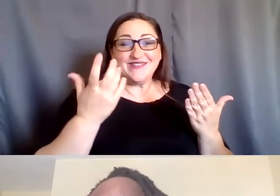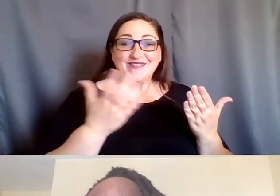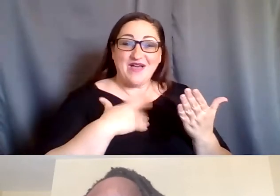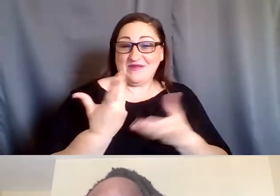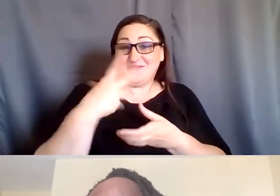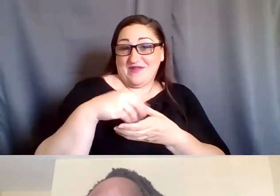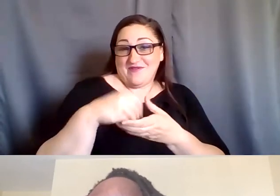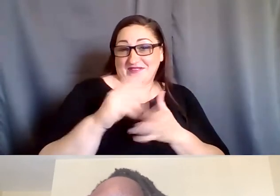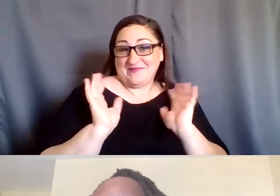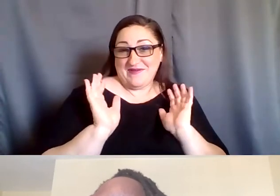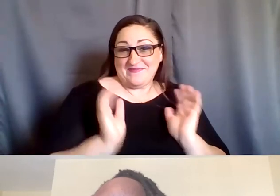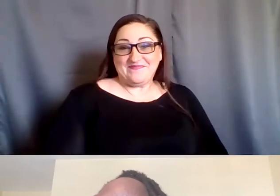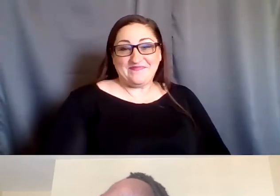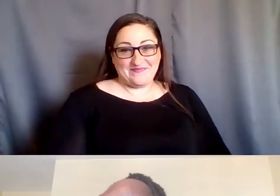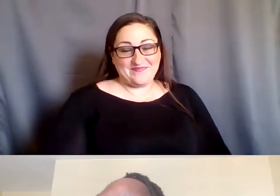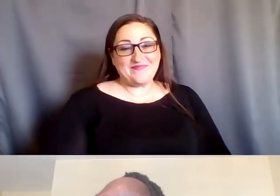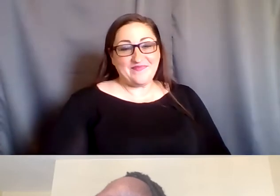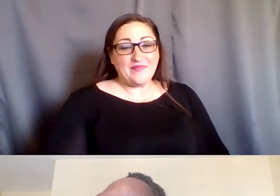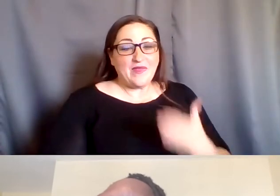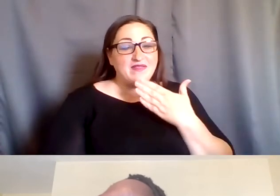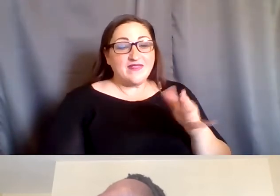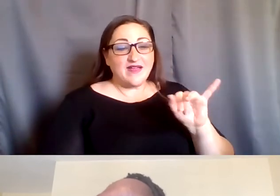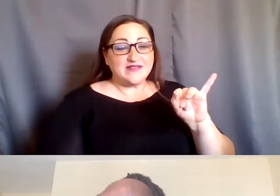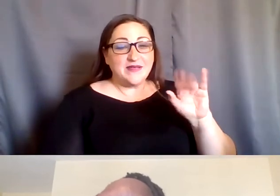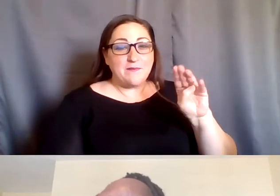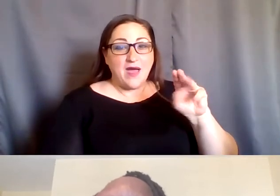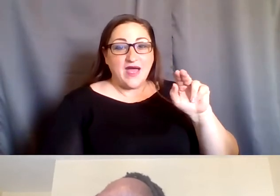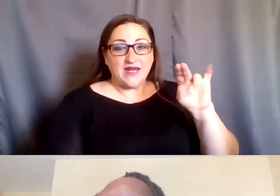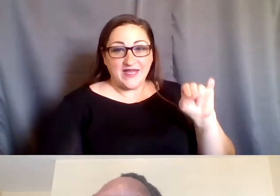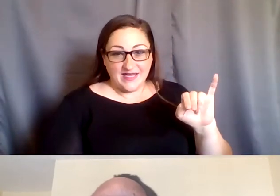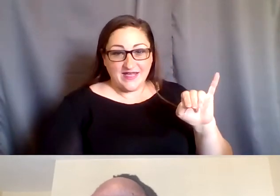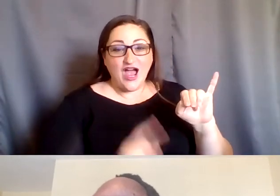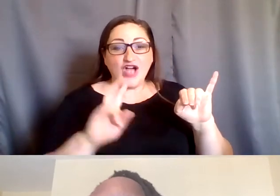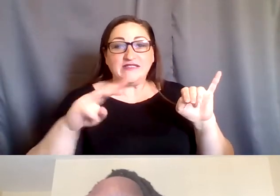Thanks, Imani. I’d like to also bring in our second speaker, who is Michelle Bishop.